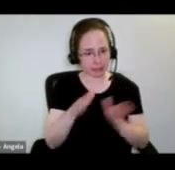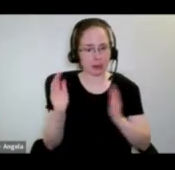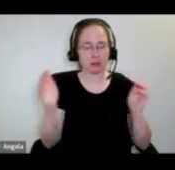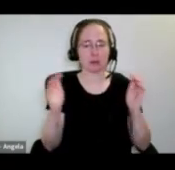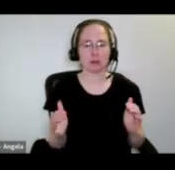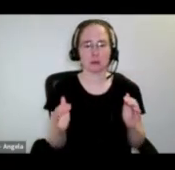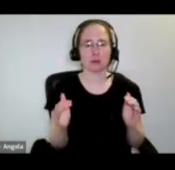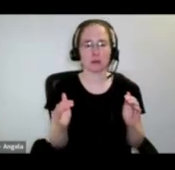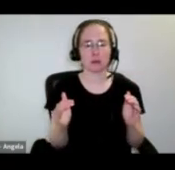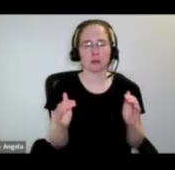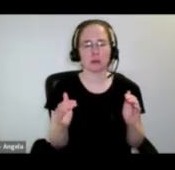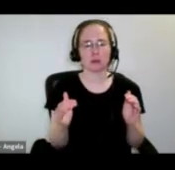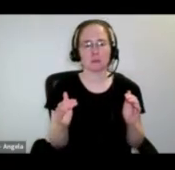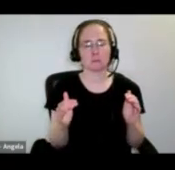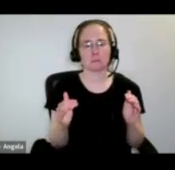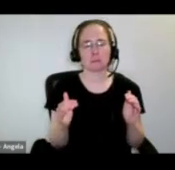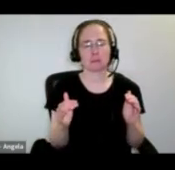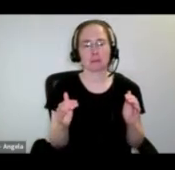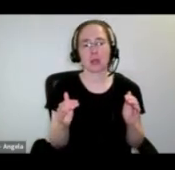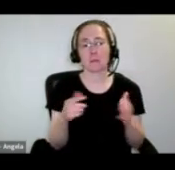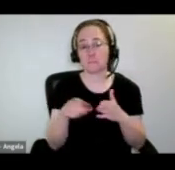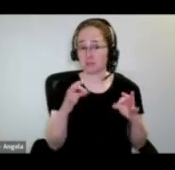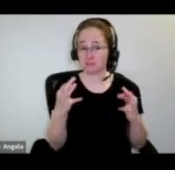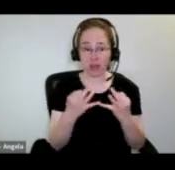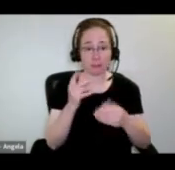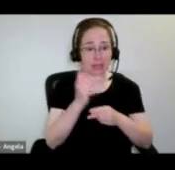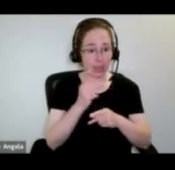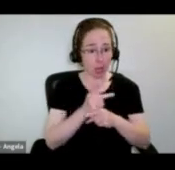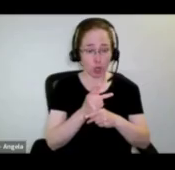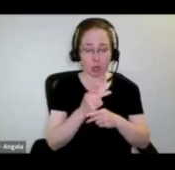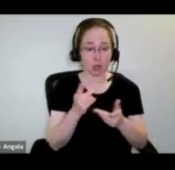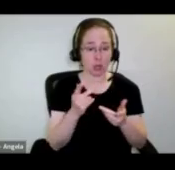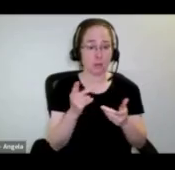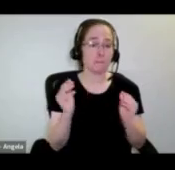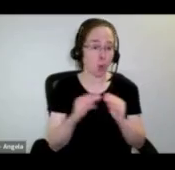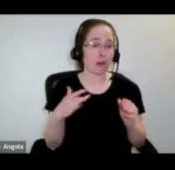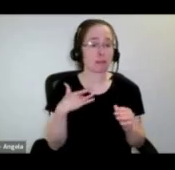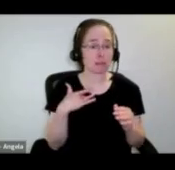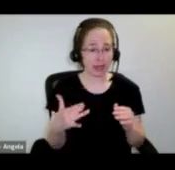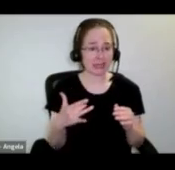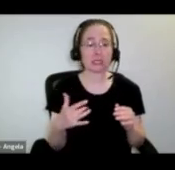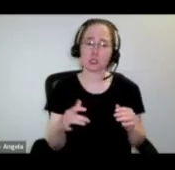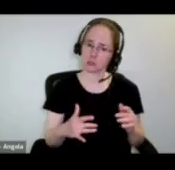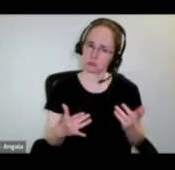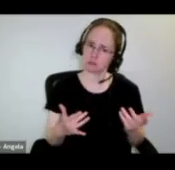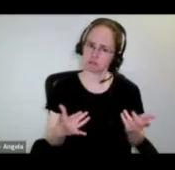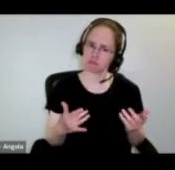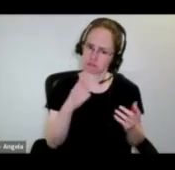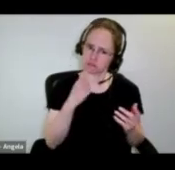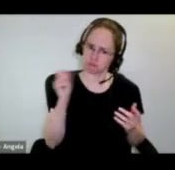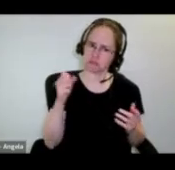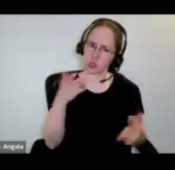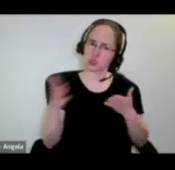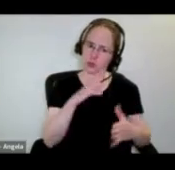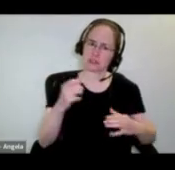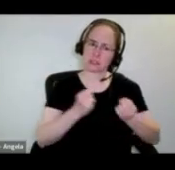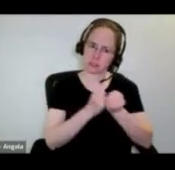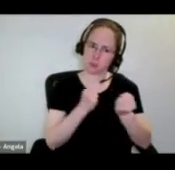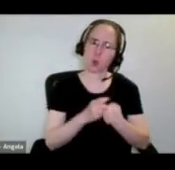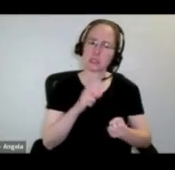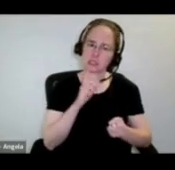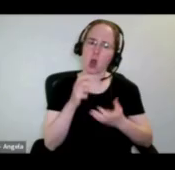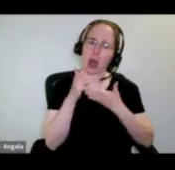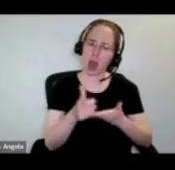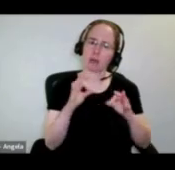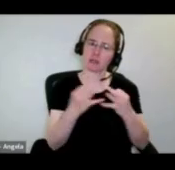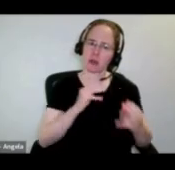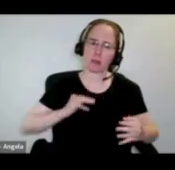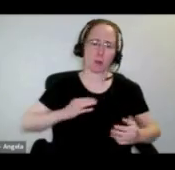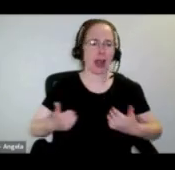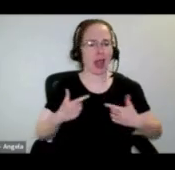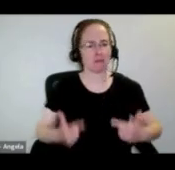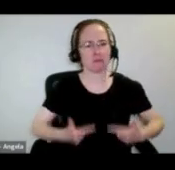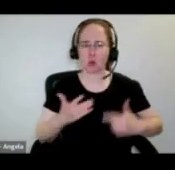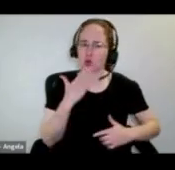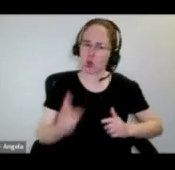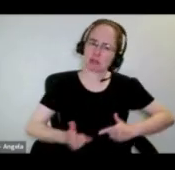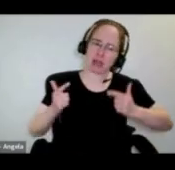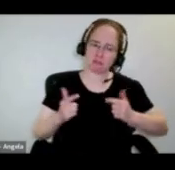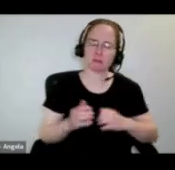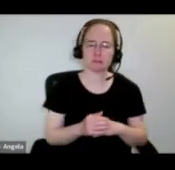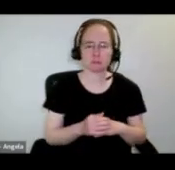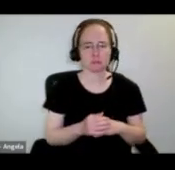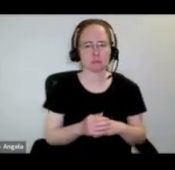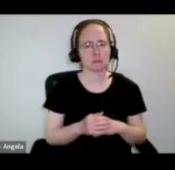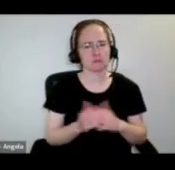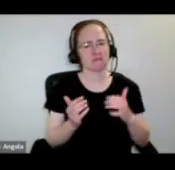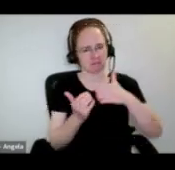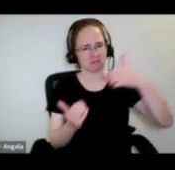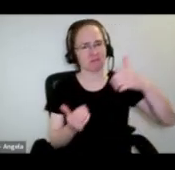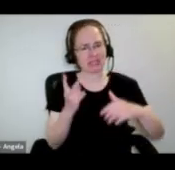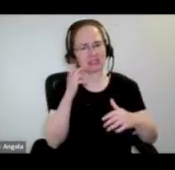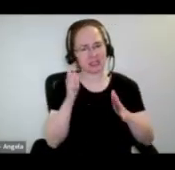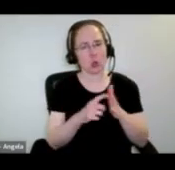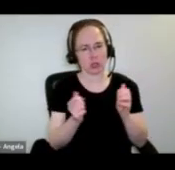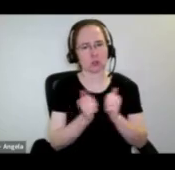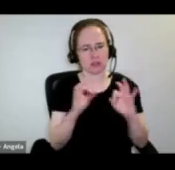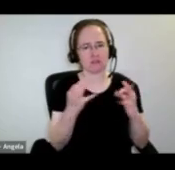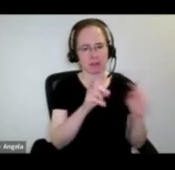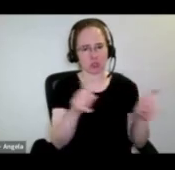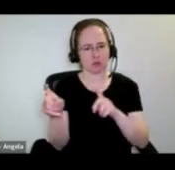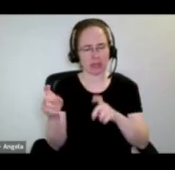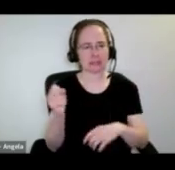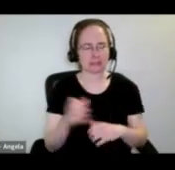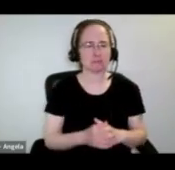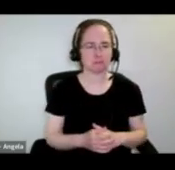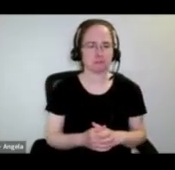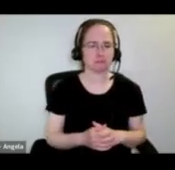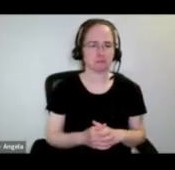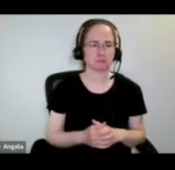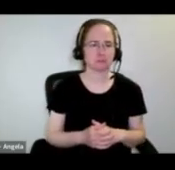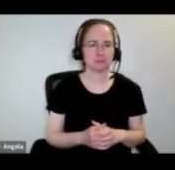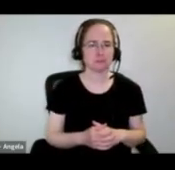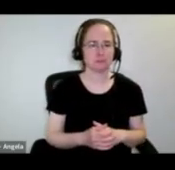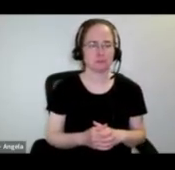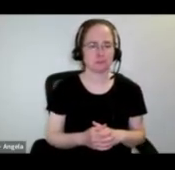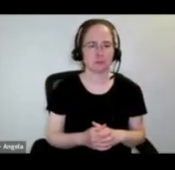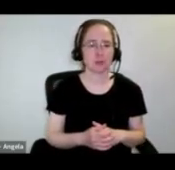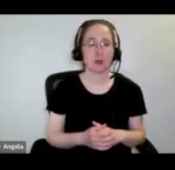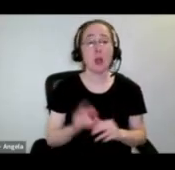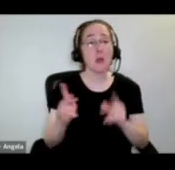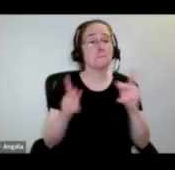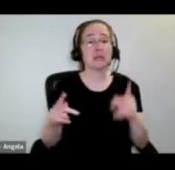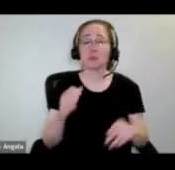Laura Vegas: Are more likely to get all the services listed in their plan. And finally, you'll see that, those who have paid family caregivers are more likely to feel like that the services and supports they receive help the family member live a good life. So there is quite a difference that we're seeing in the family surveys. Next slide.